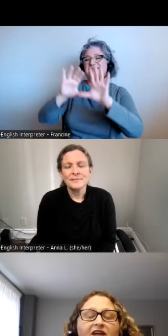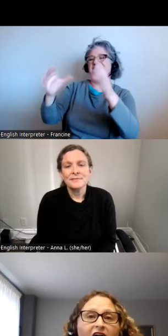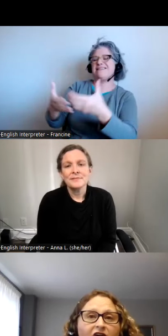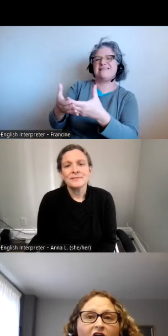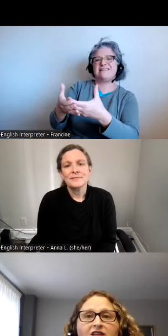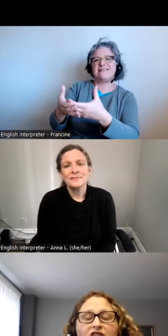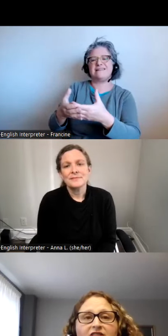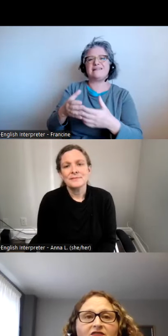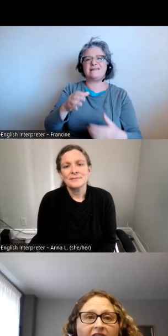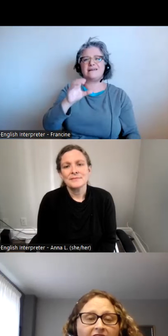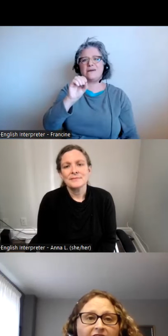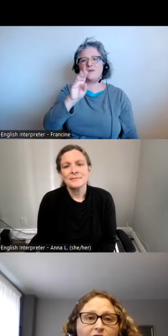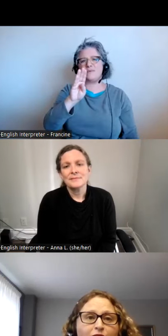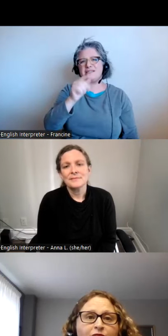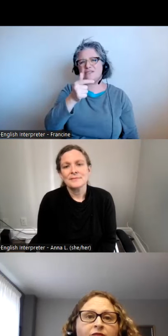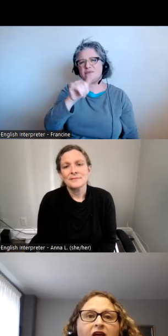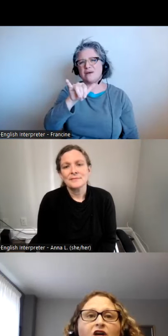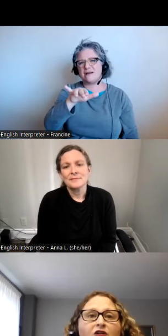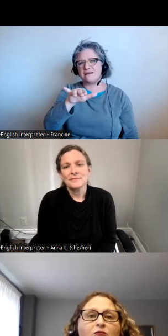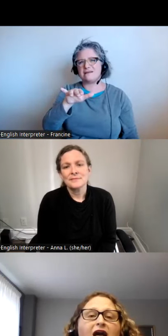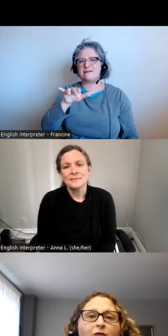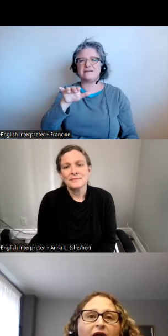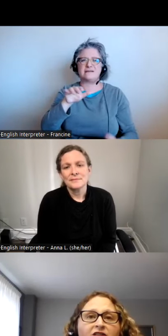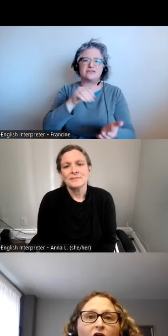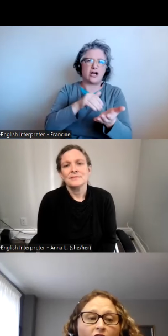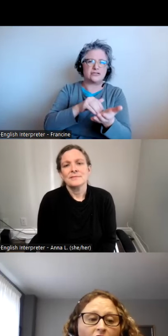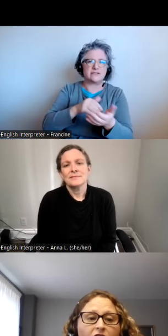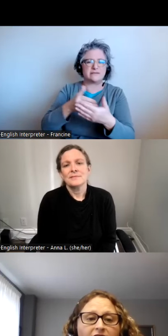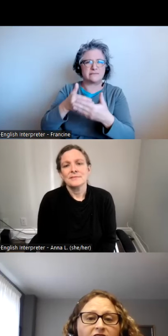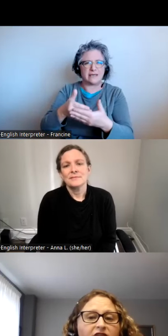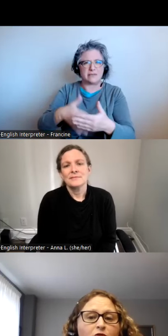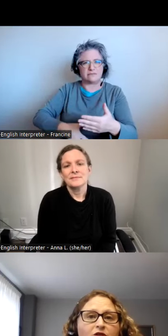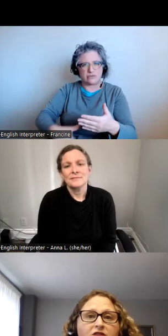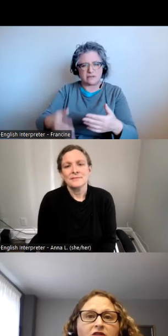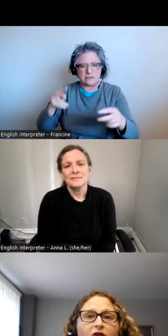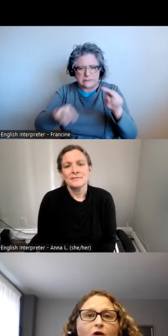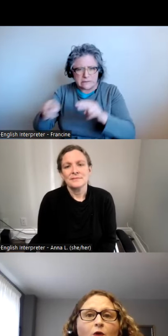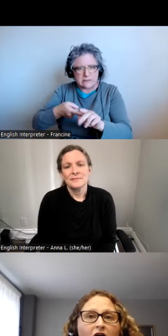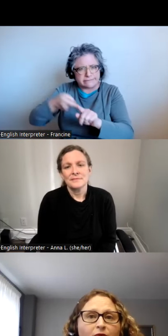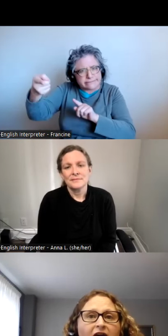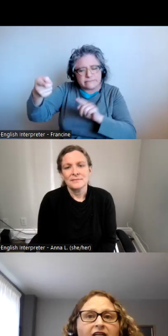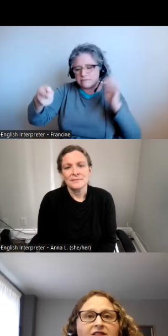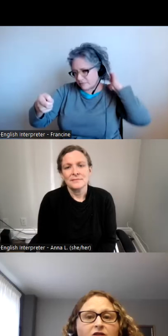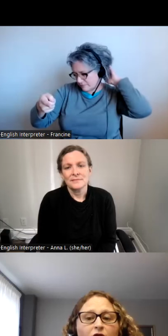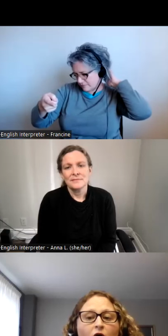Covid-19 vaccines in pregnancy . The society P objective strip an and gynecologists of